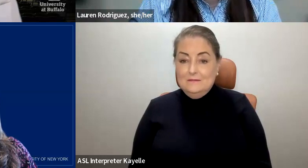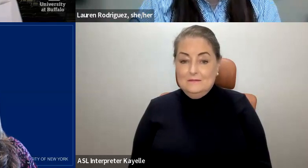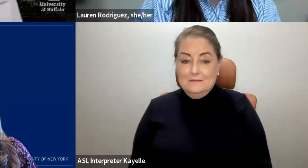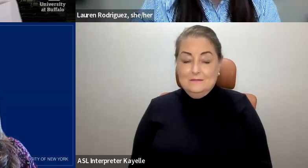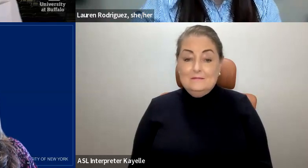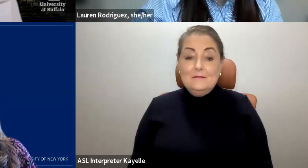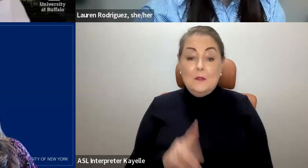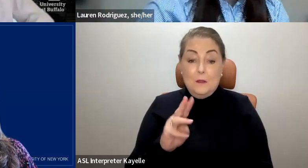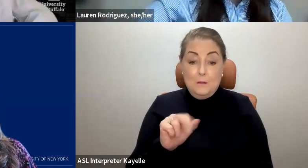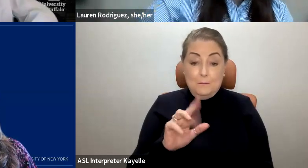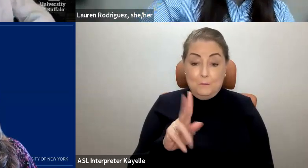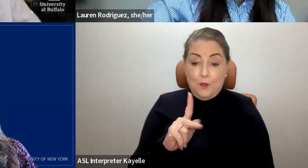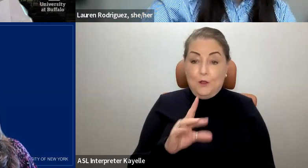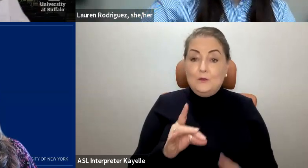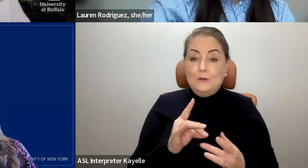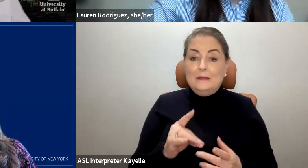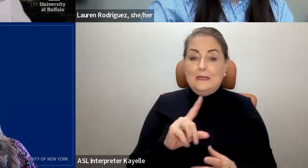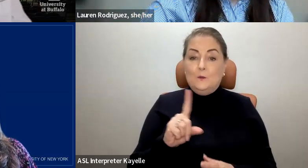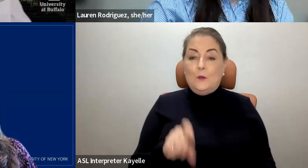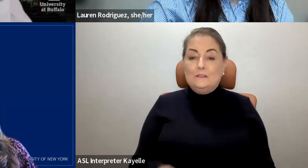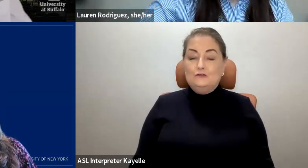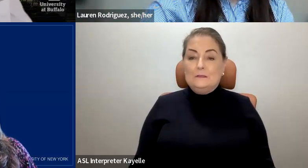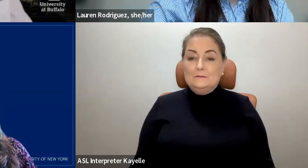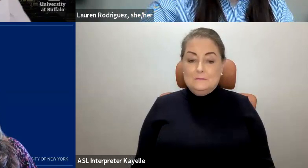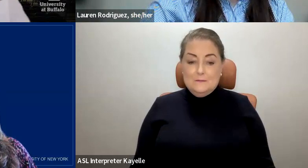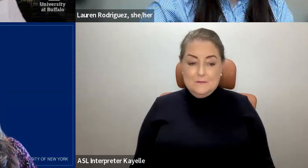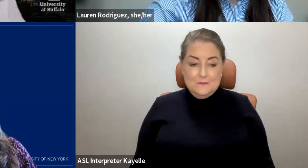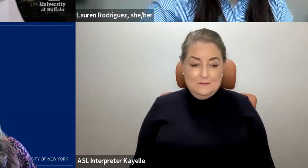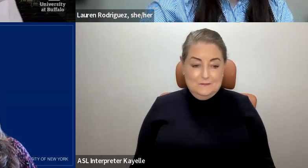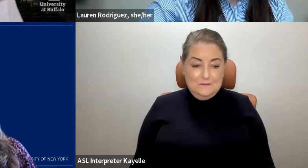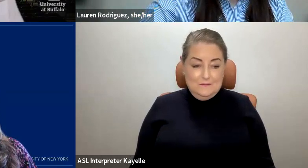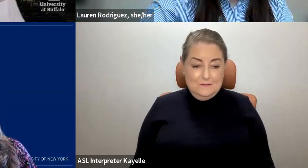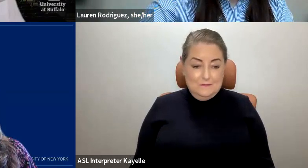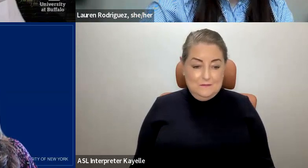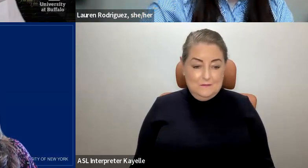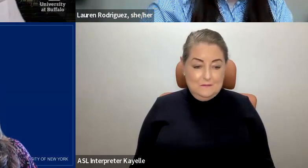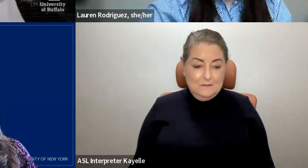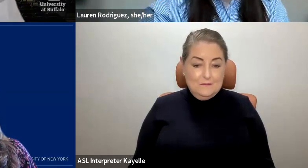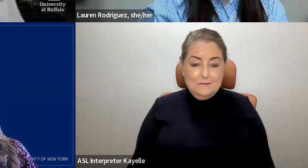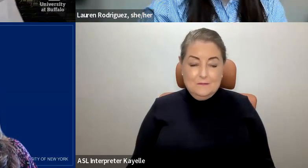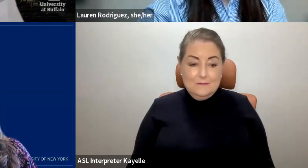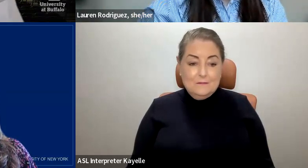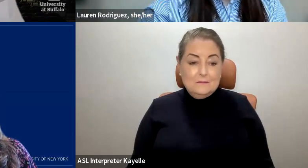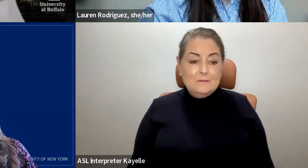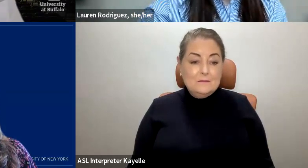and answer. [Mark Greenfield] Thank you, Lauren. And thanks, everyone. I did just answer a